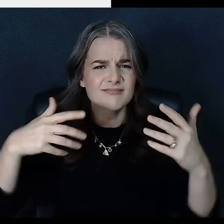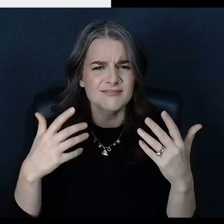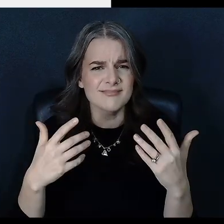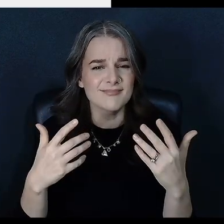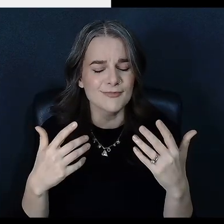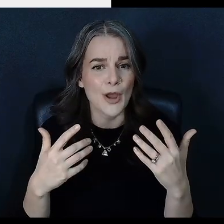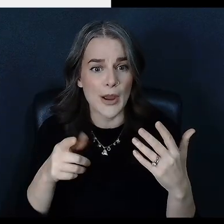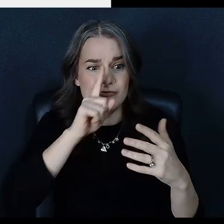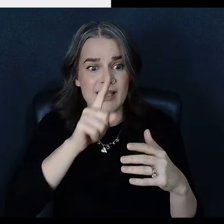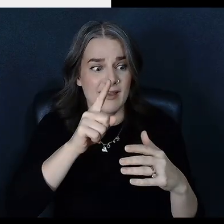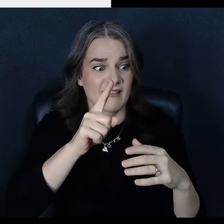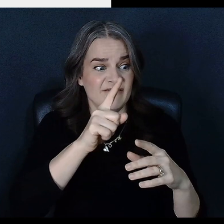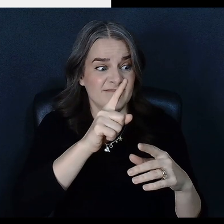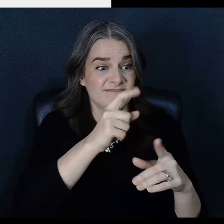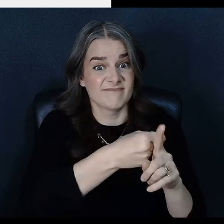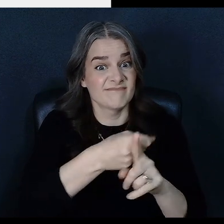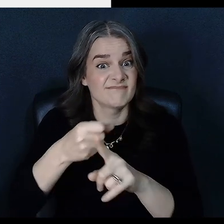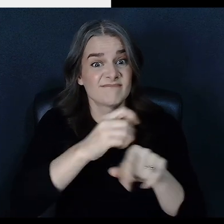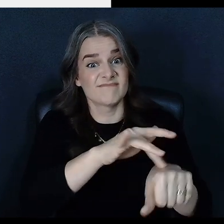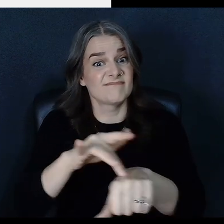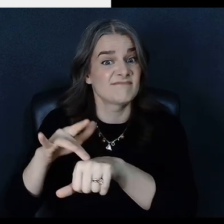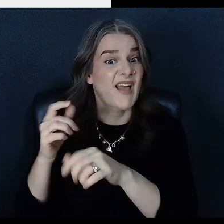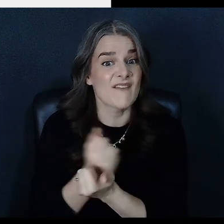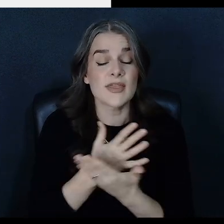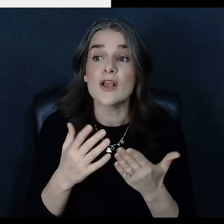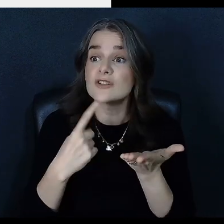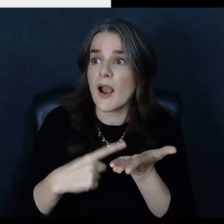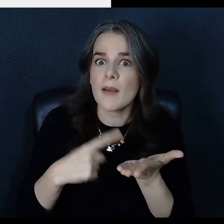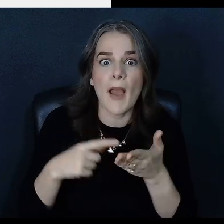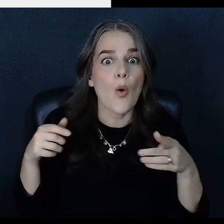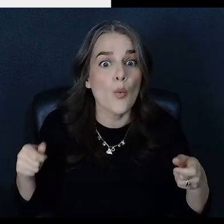If we're talking about driving a wheelchair or using a computer,